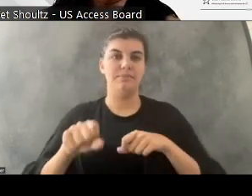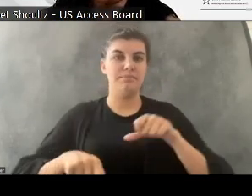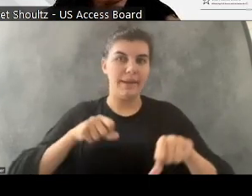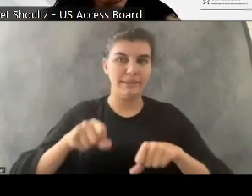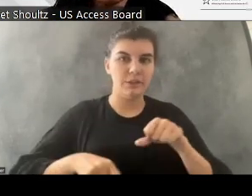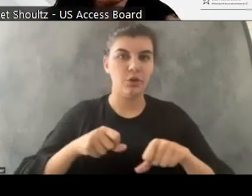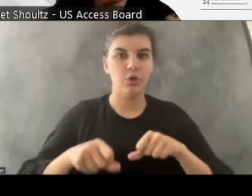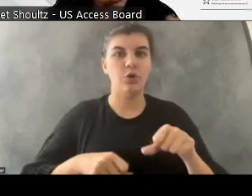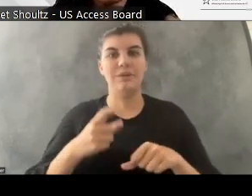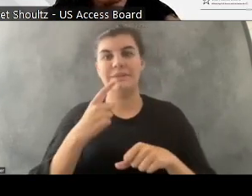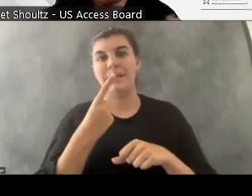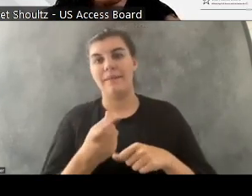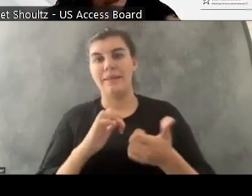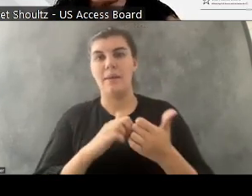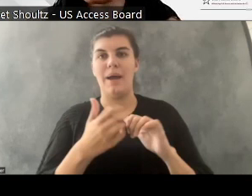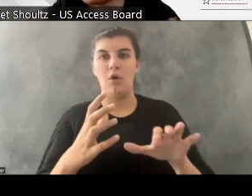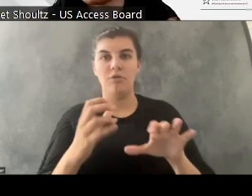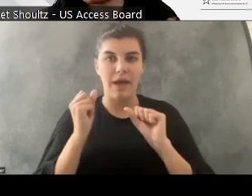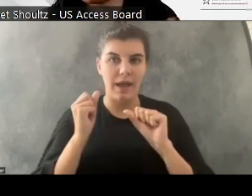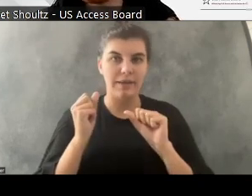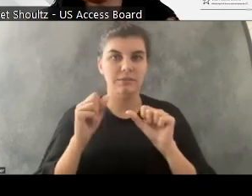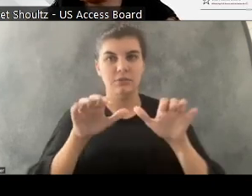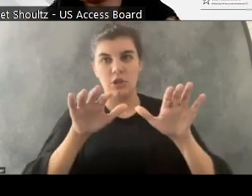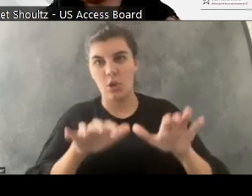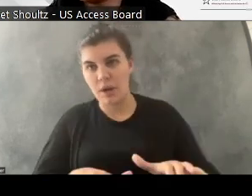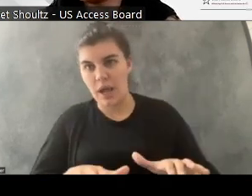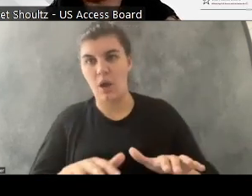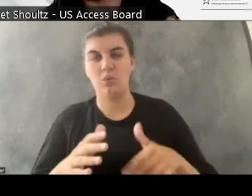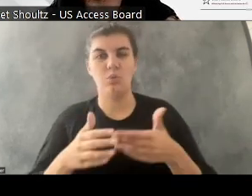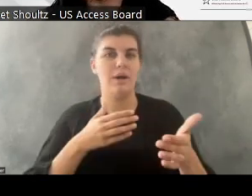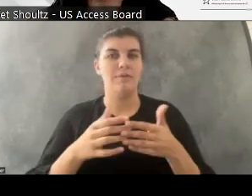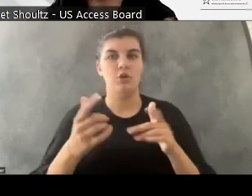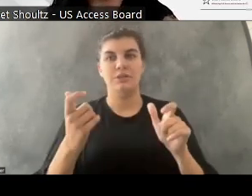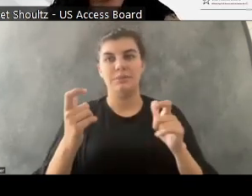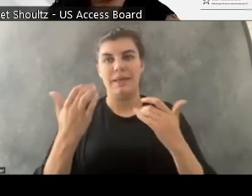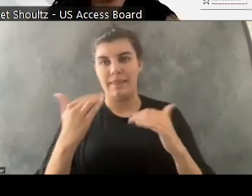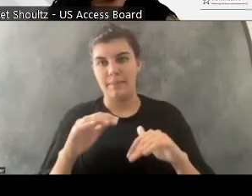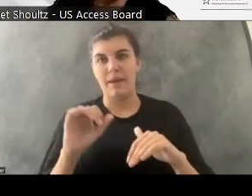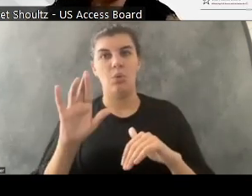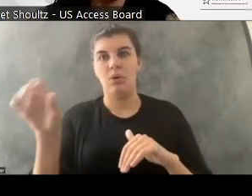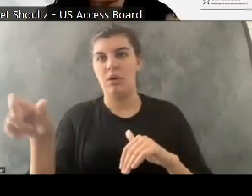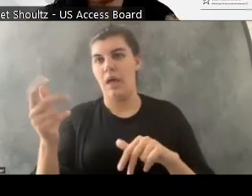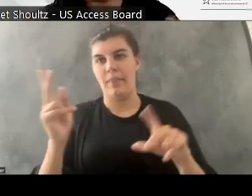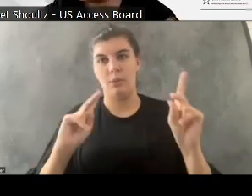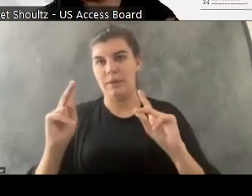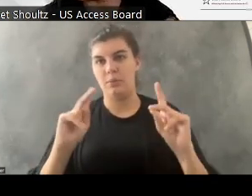bicyclists telling them how fast they should go, or some other user other than pedestrians.